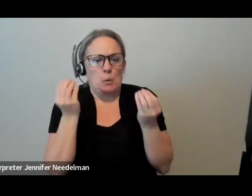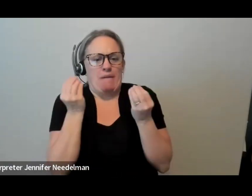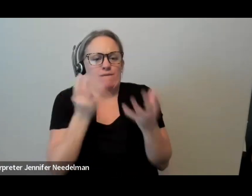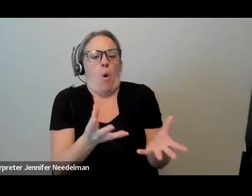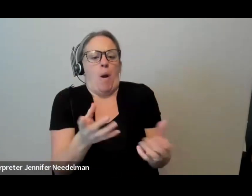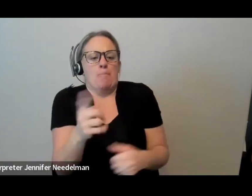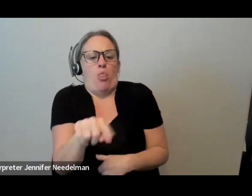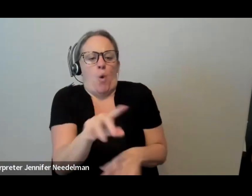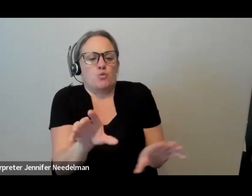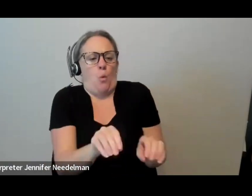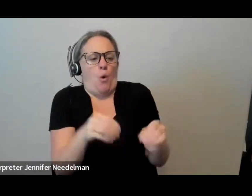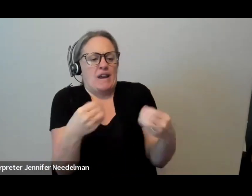Where do you start?